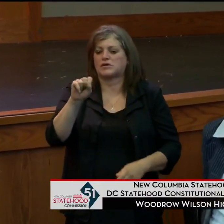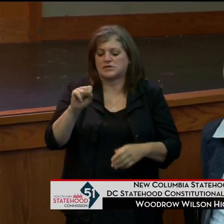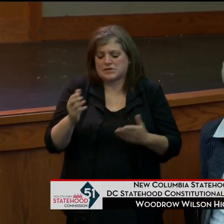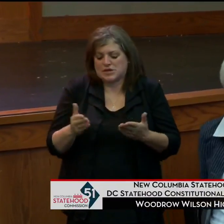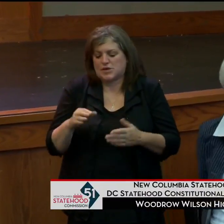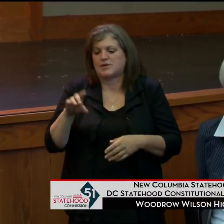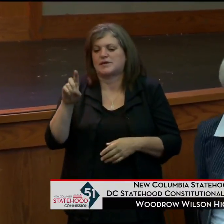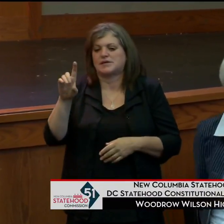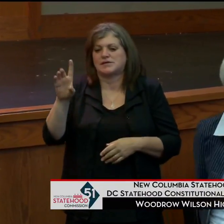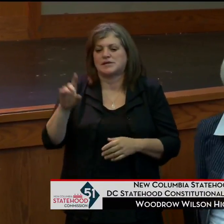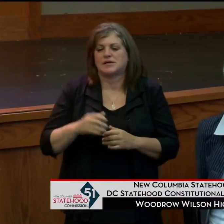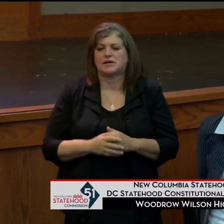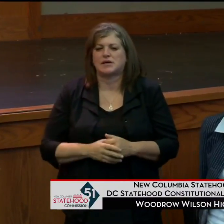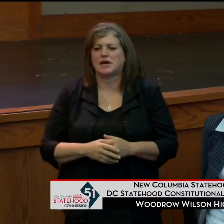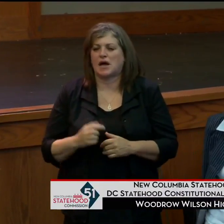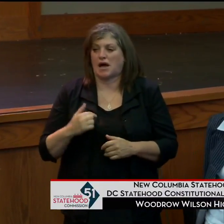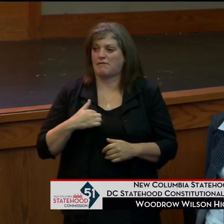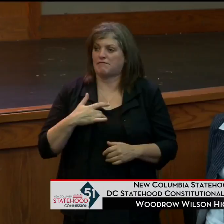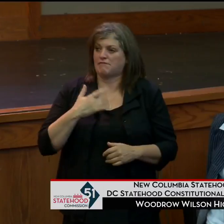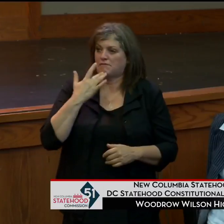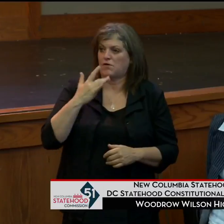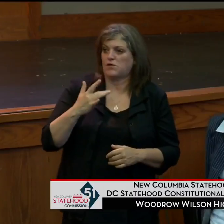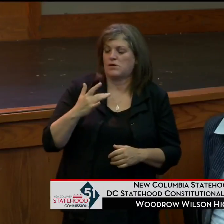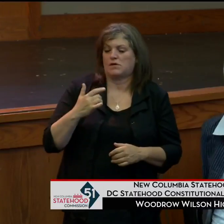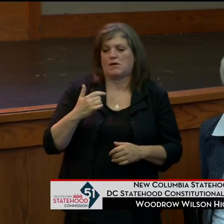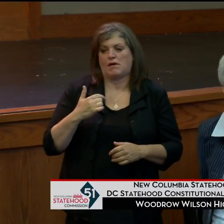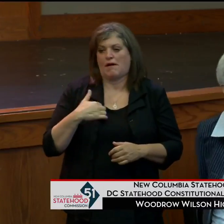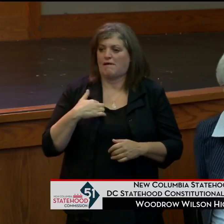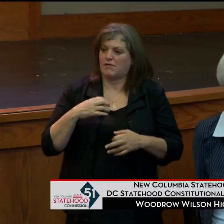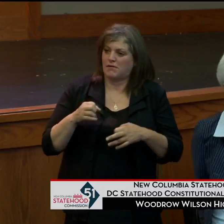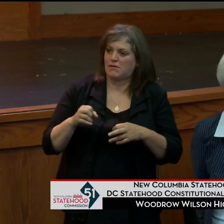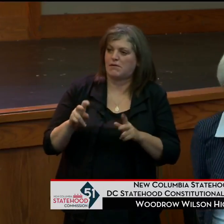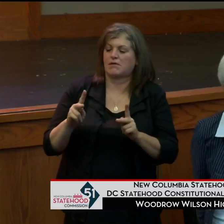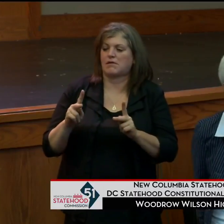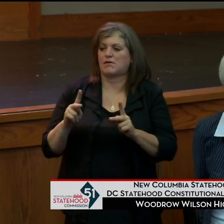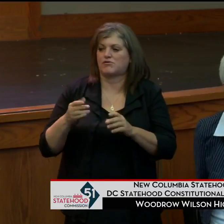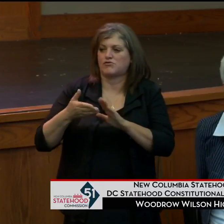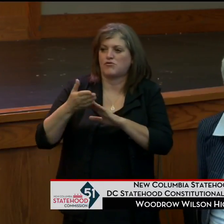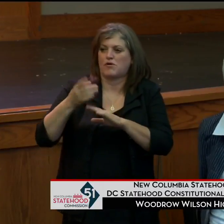AND I WAS FORTUNATE TO HAVE THE OPPORTUNITY TO RUN FOR ATTORNEY